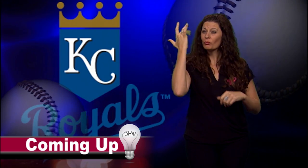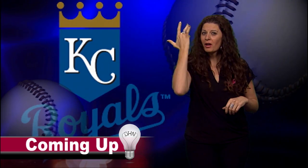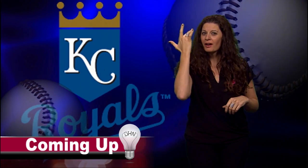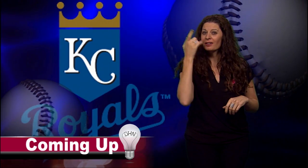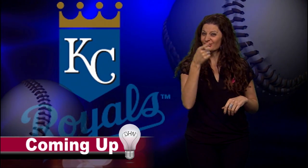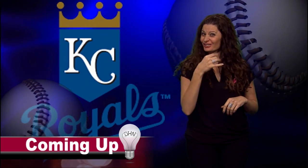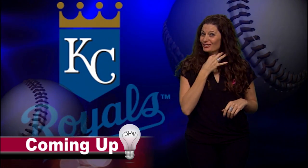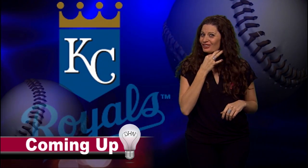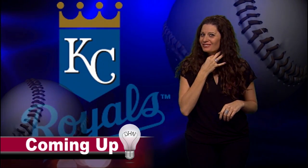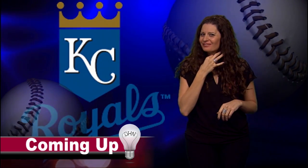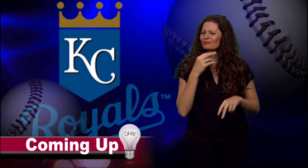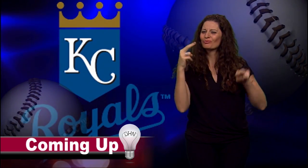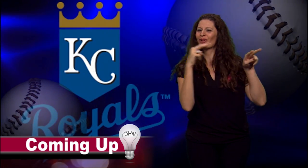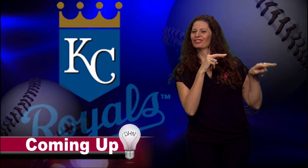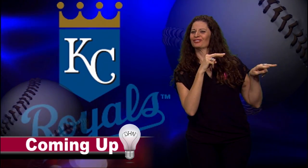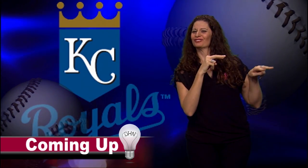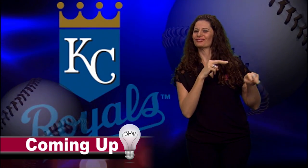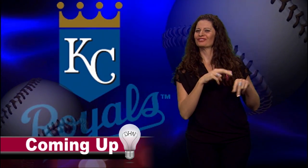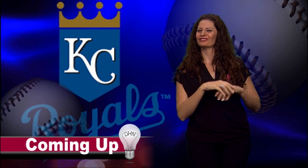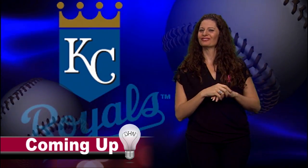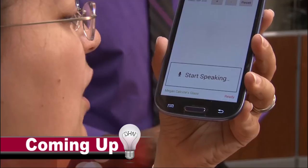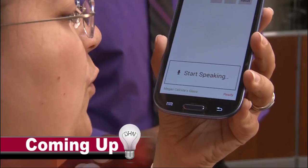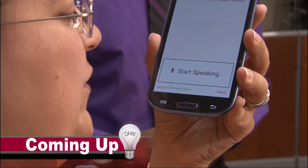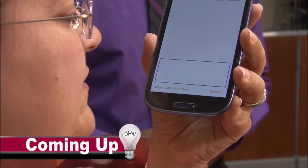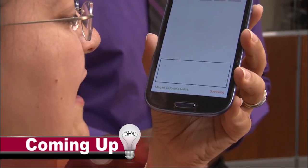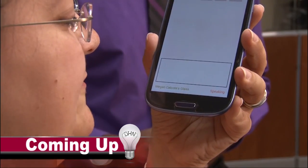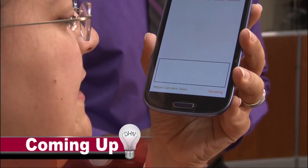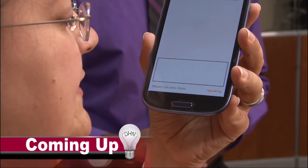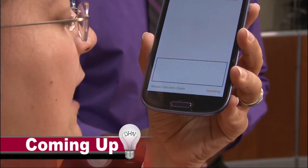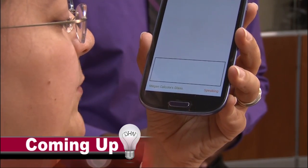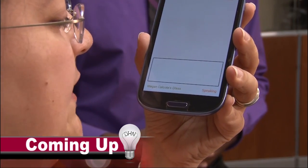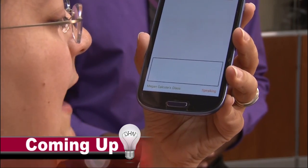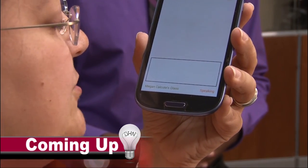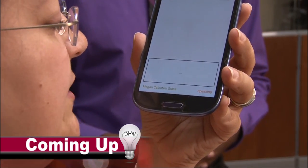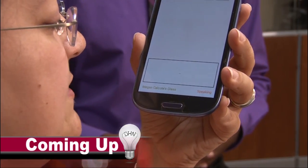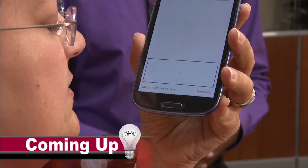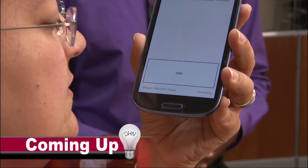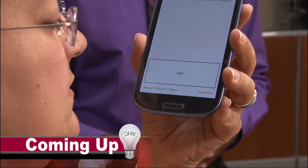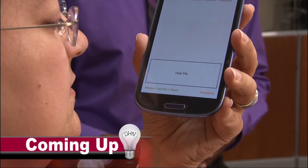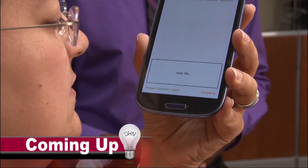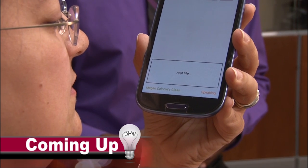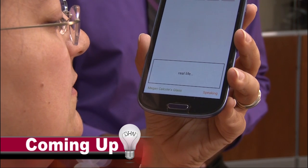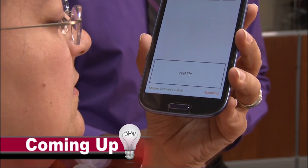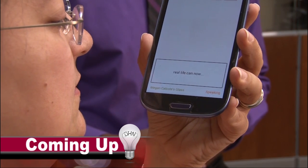can’t stop talking about this team. Real life can now be captioned